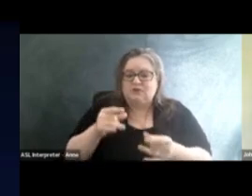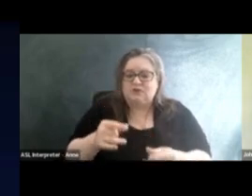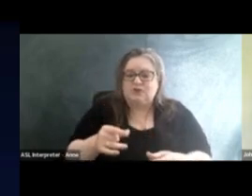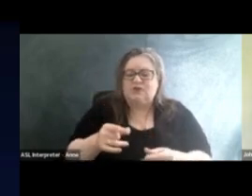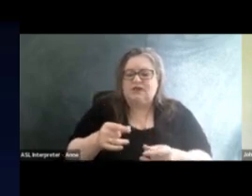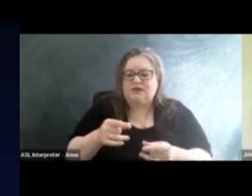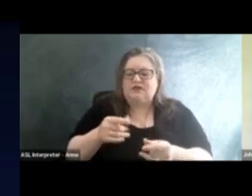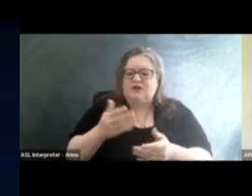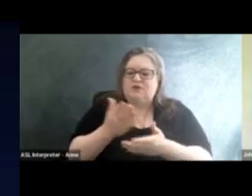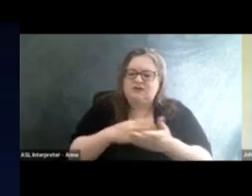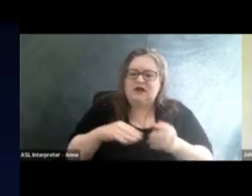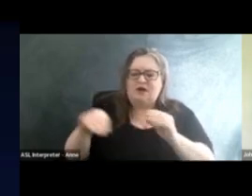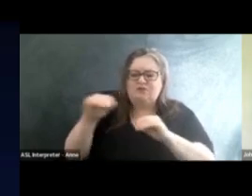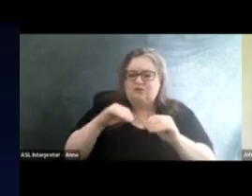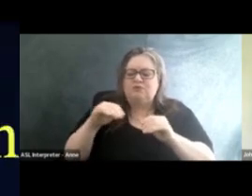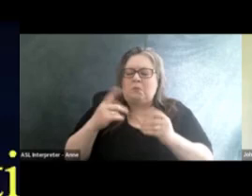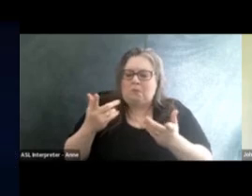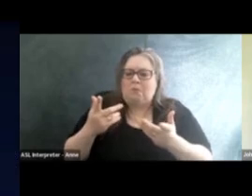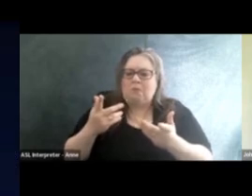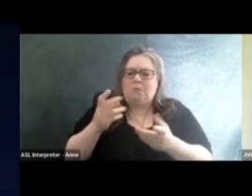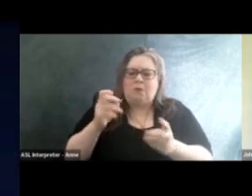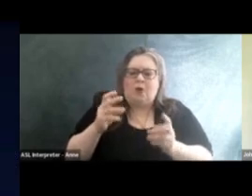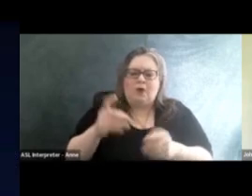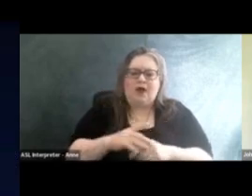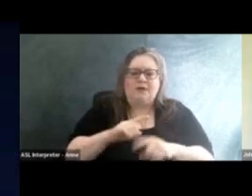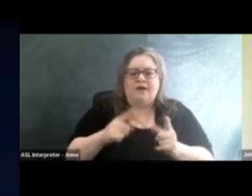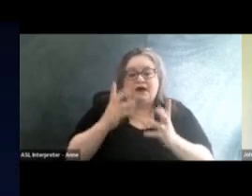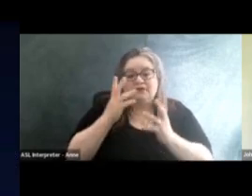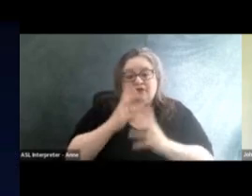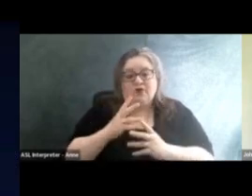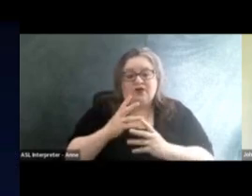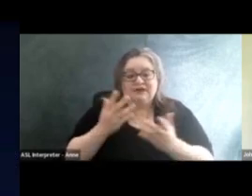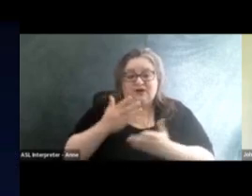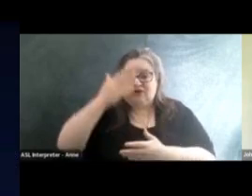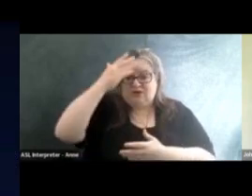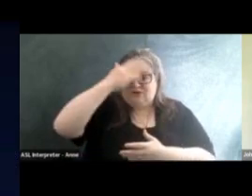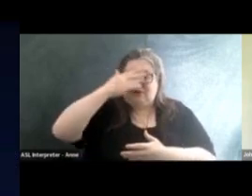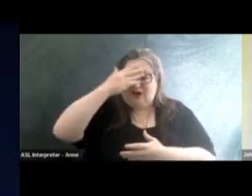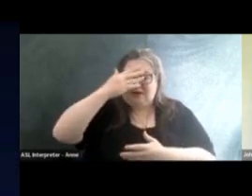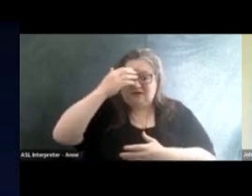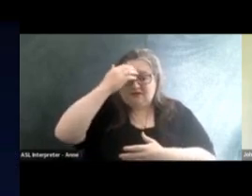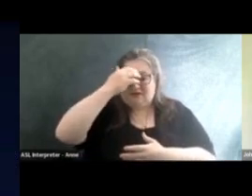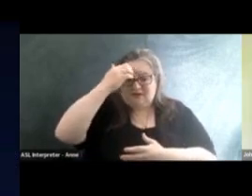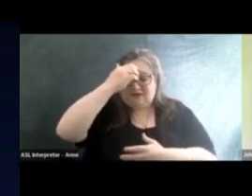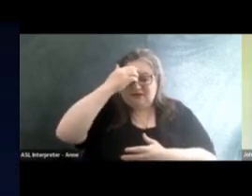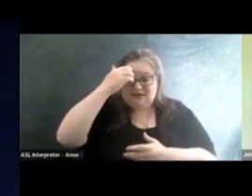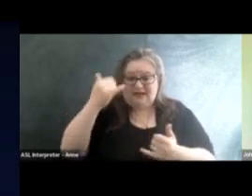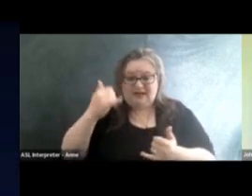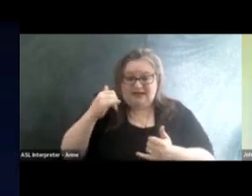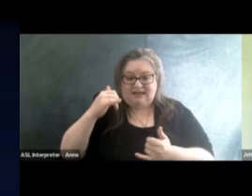movement, some jiggling, is okay, but unfortunately, here in the frontal areas and this, this picture is looking down from the